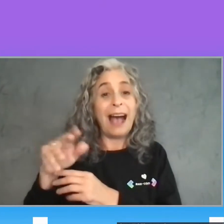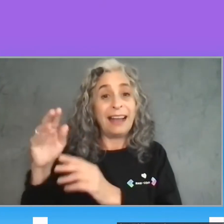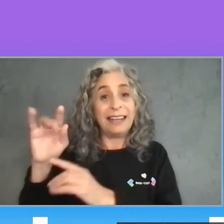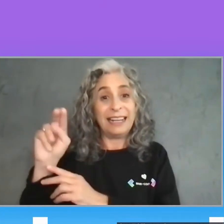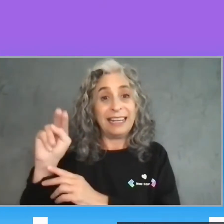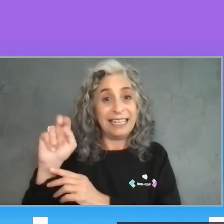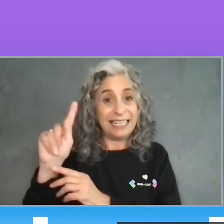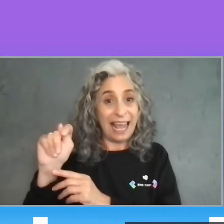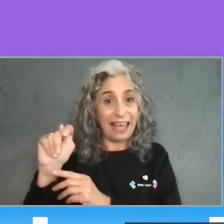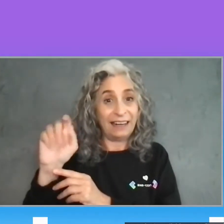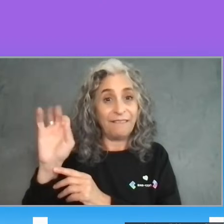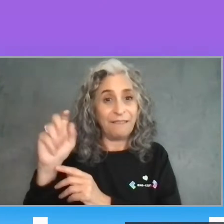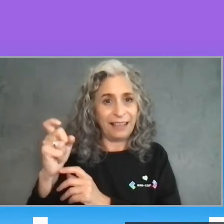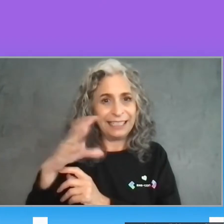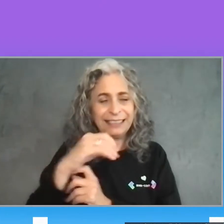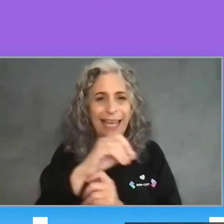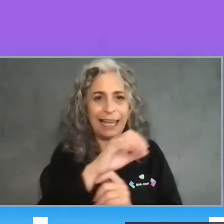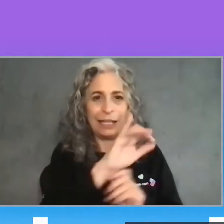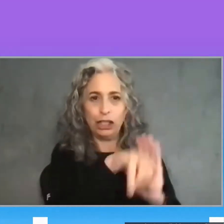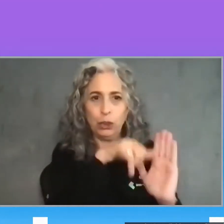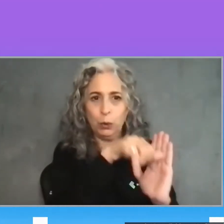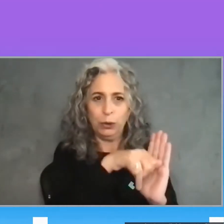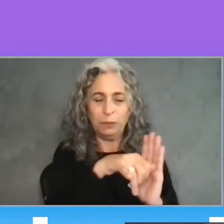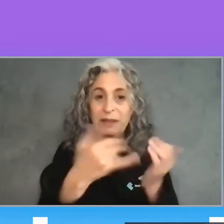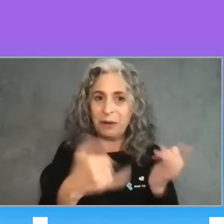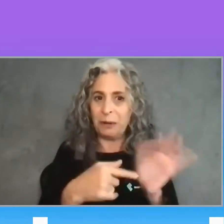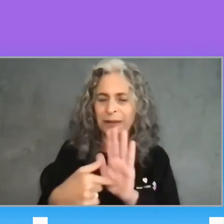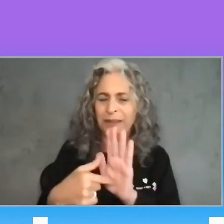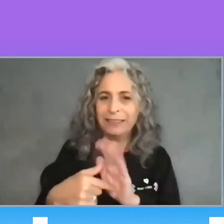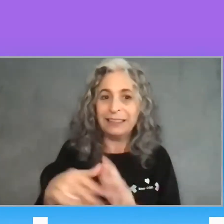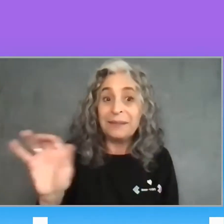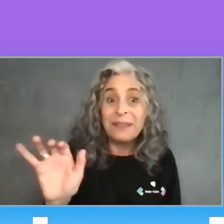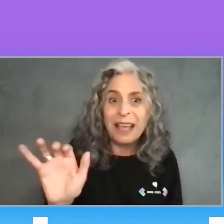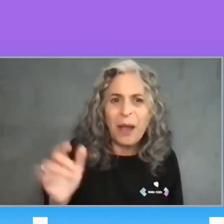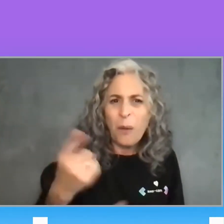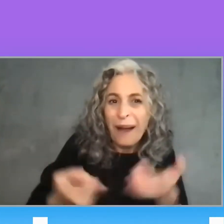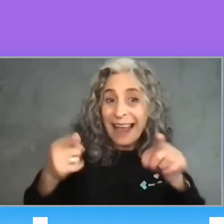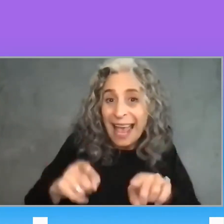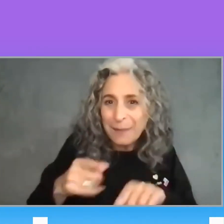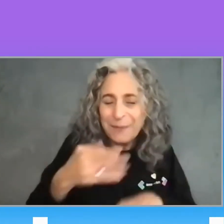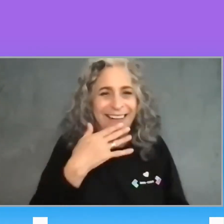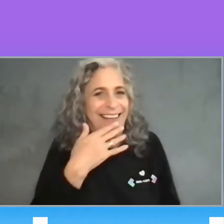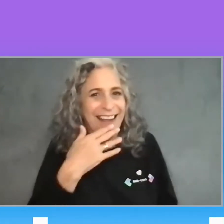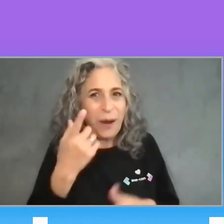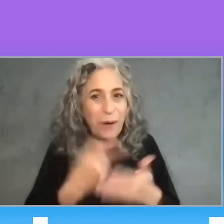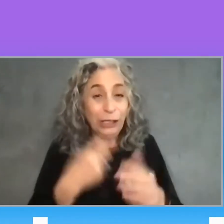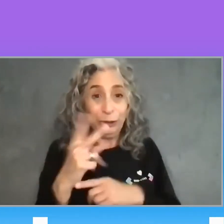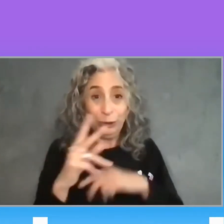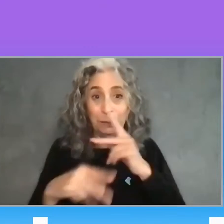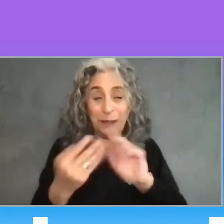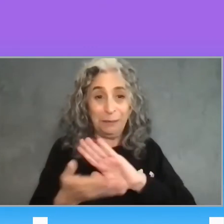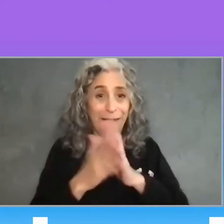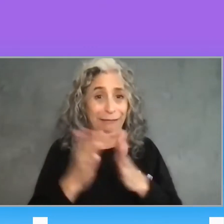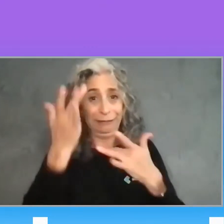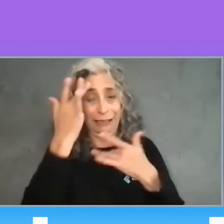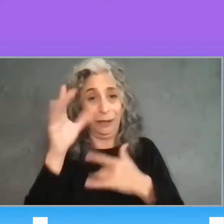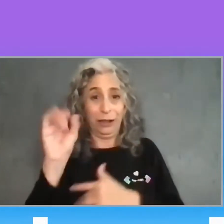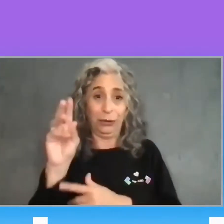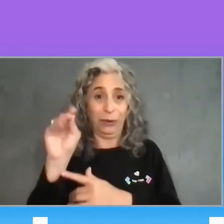roll that video real quick. What do you want me to tell? What happened? Well, two people